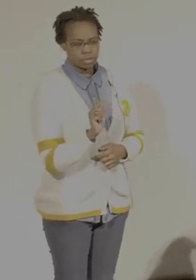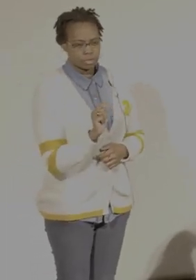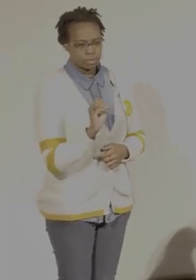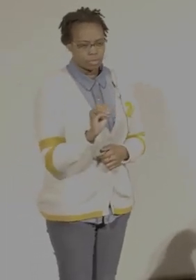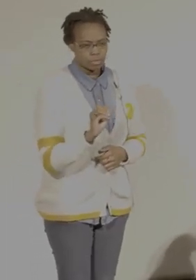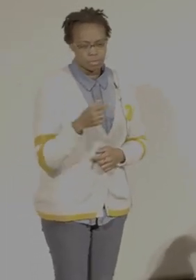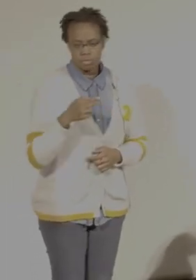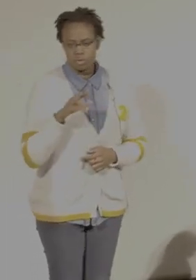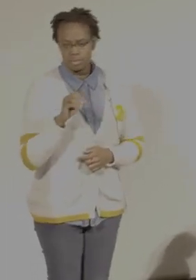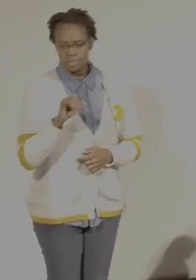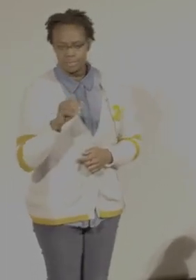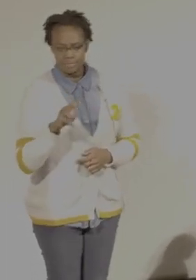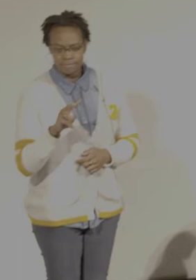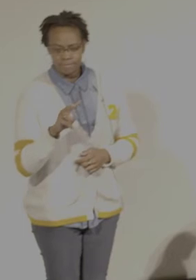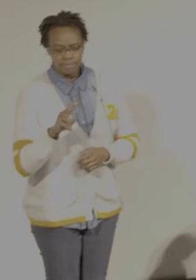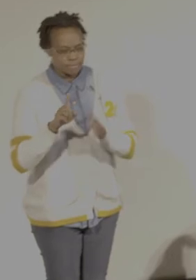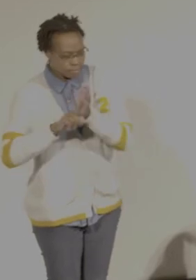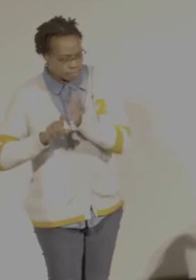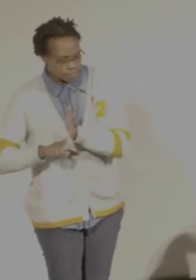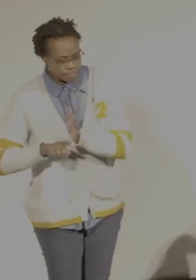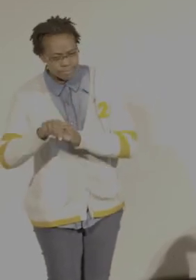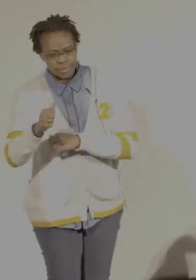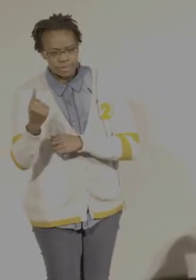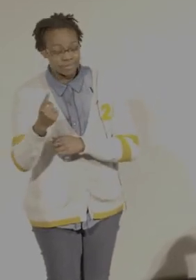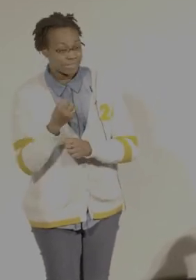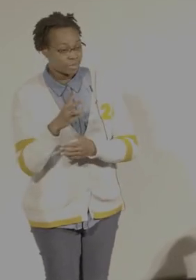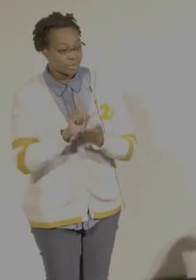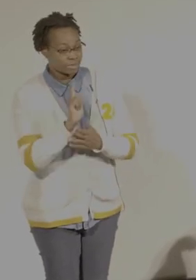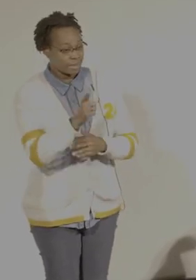and went off to do research on something else. And then a few weeks later called and was like,